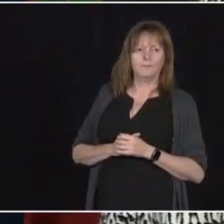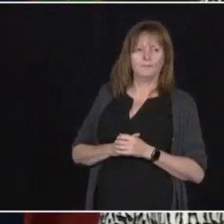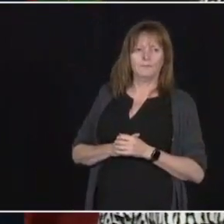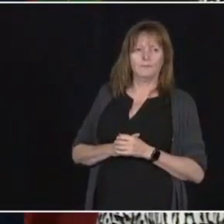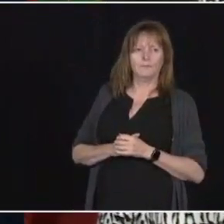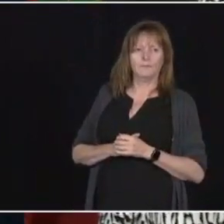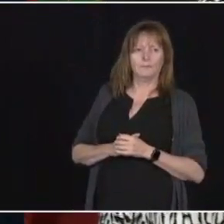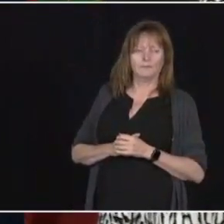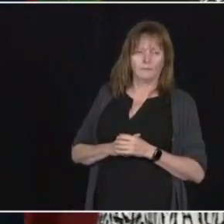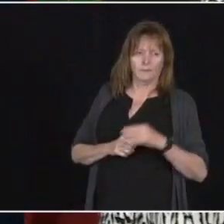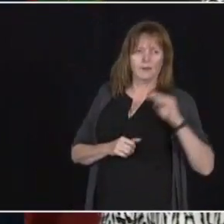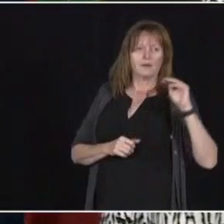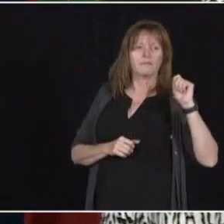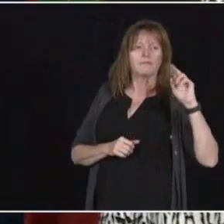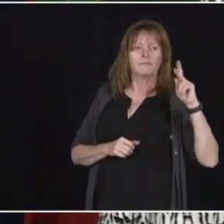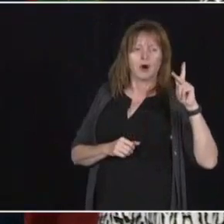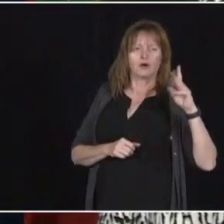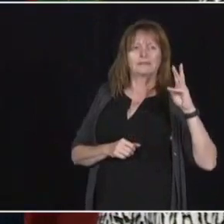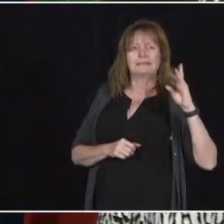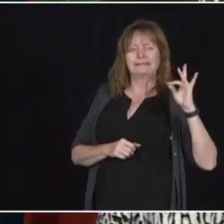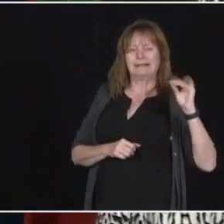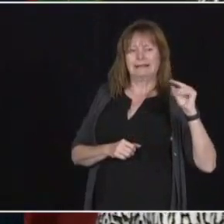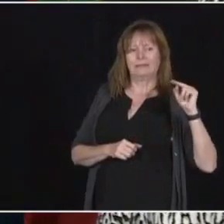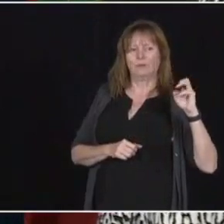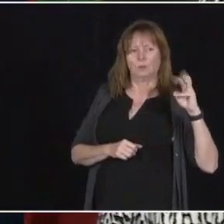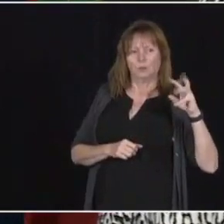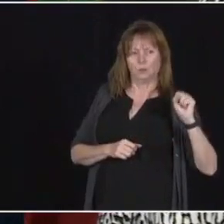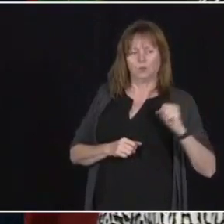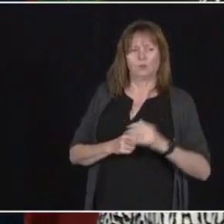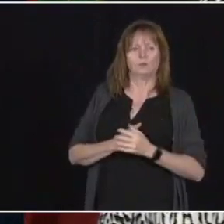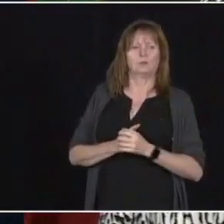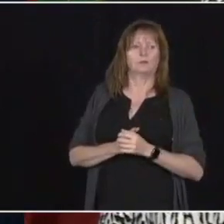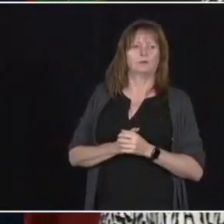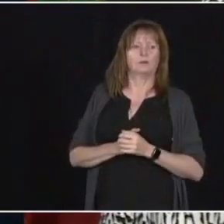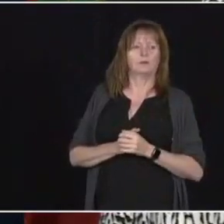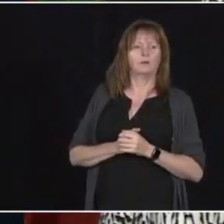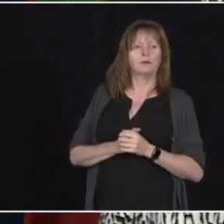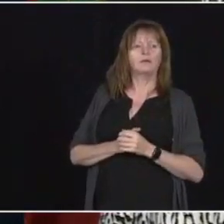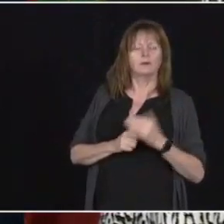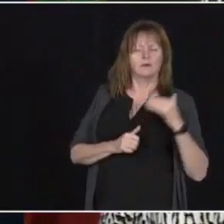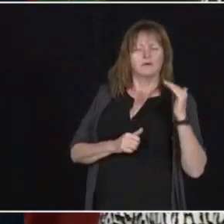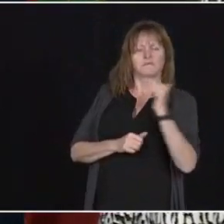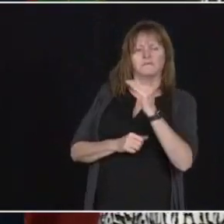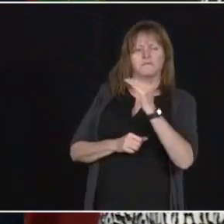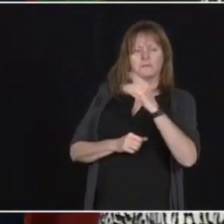Next question. Next question comes from Mark Douglas from succeeding news. Please go ahead.